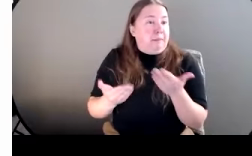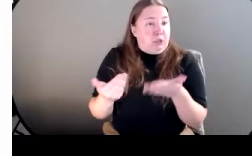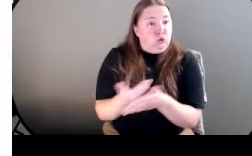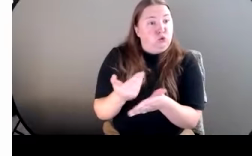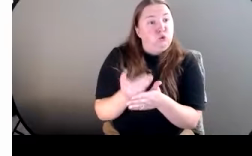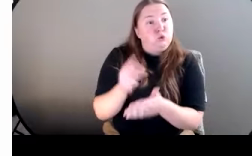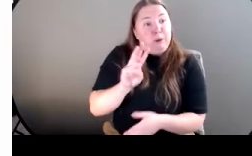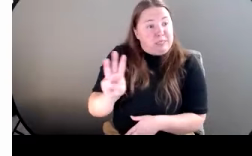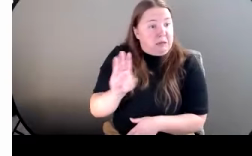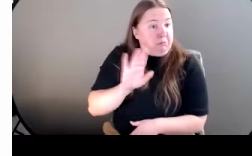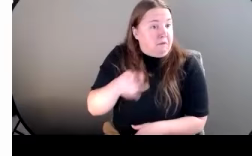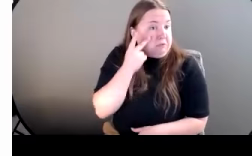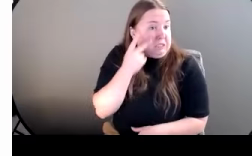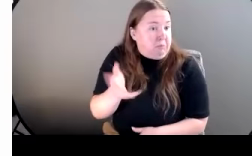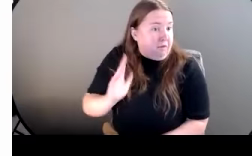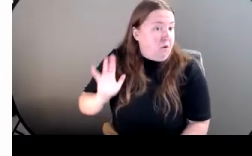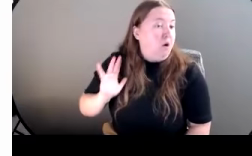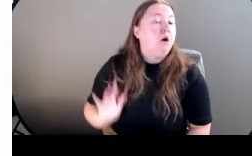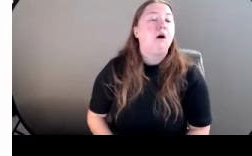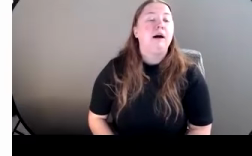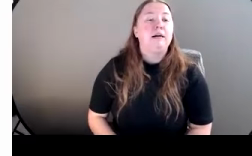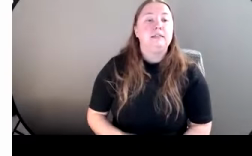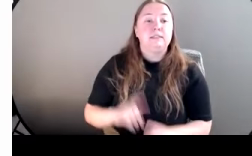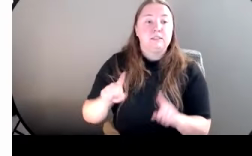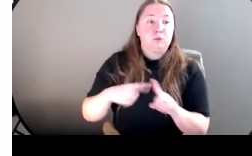But, feel free to when Sally, posts the link.